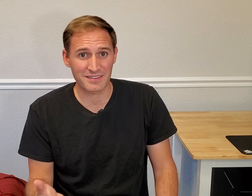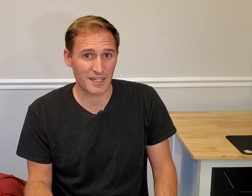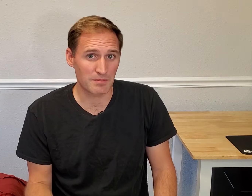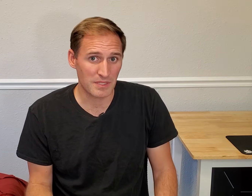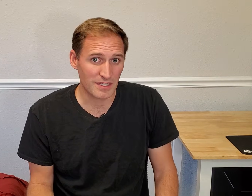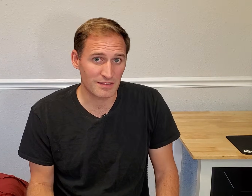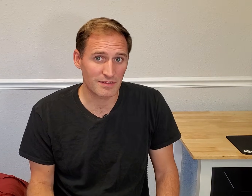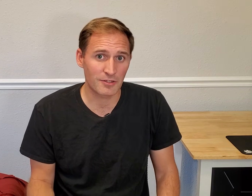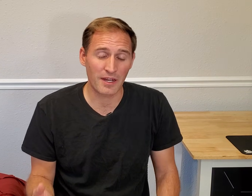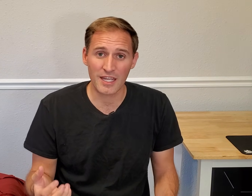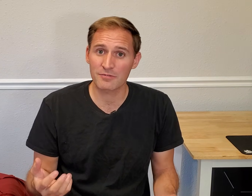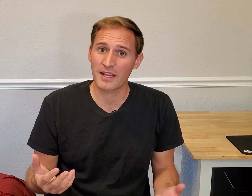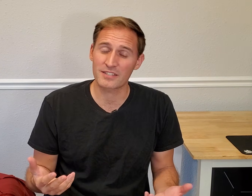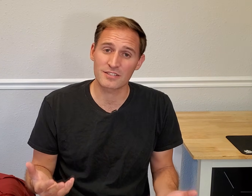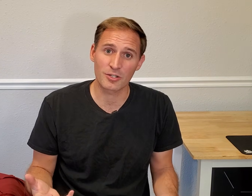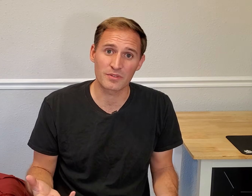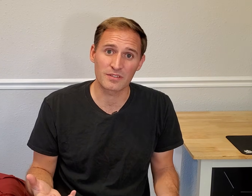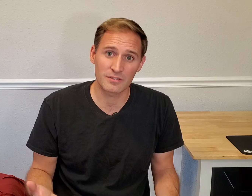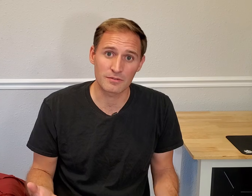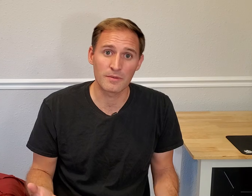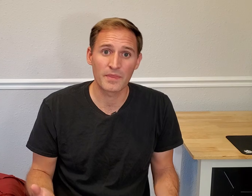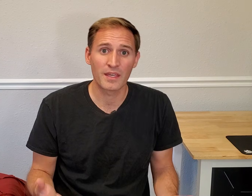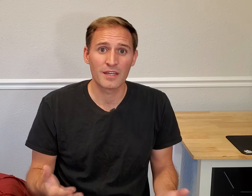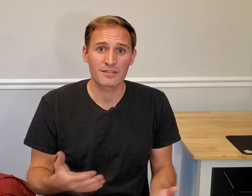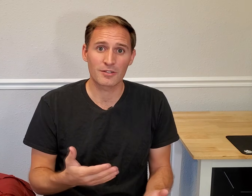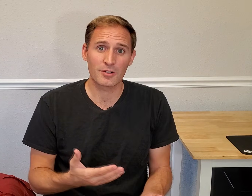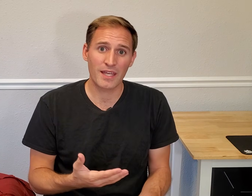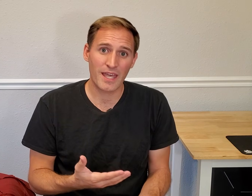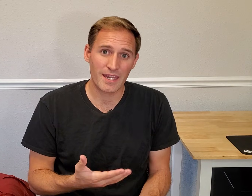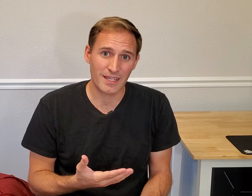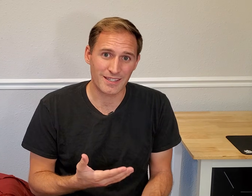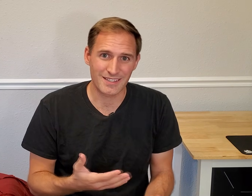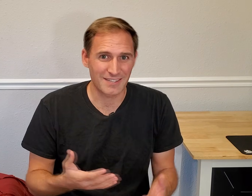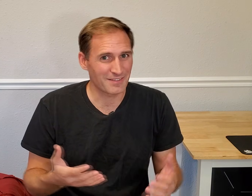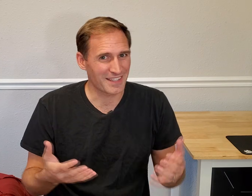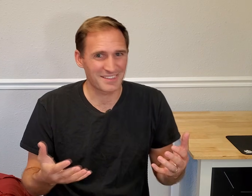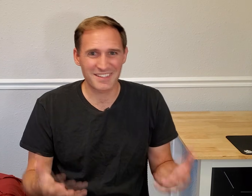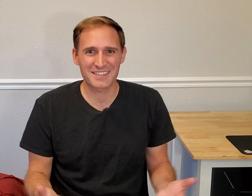sign means your hands will actually know what to do. So go ahead and as silly as